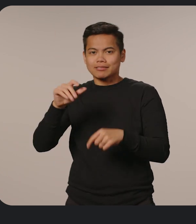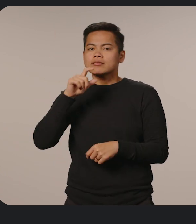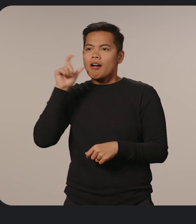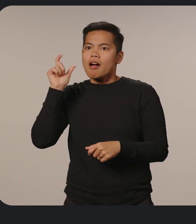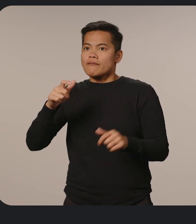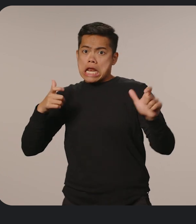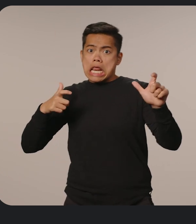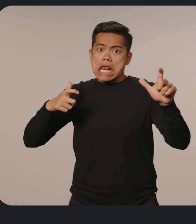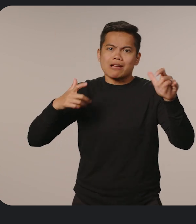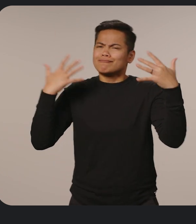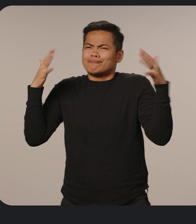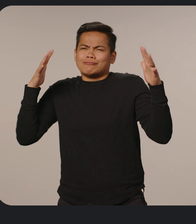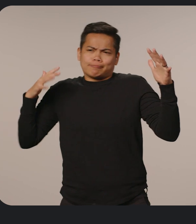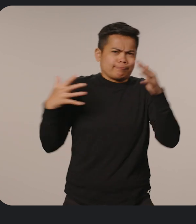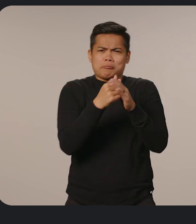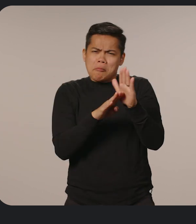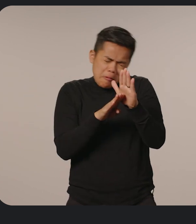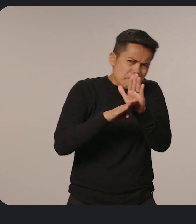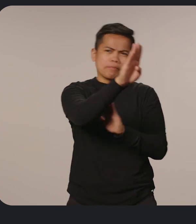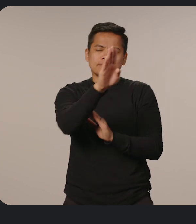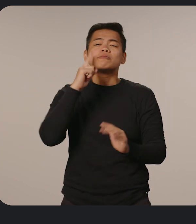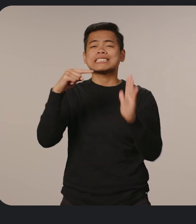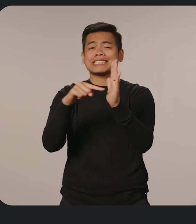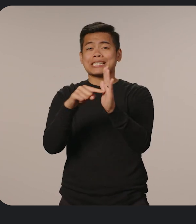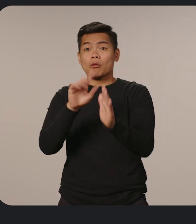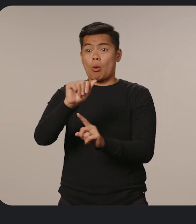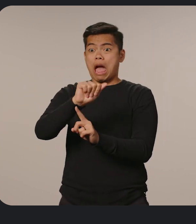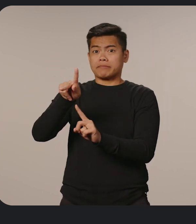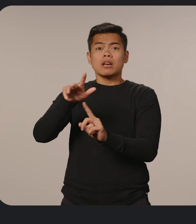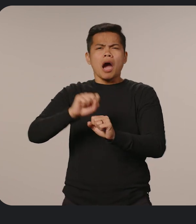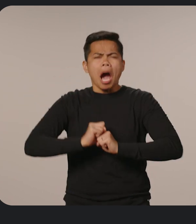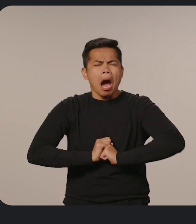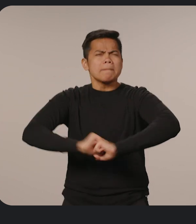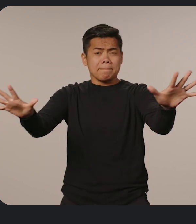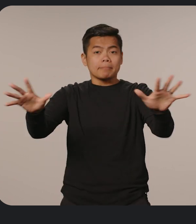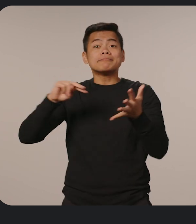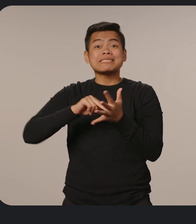have to spin up as many new instances when there is a spike and load for